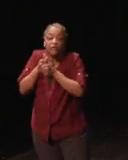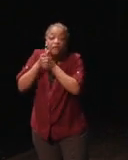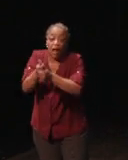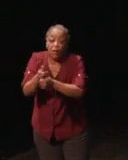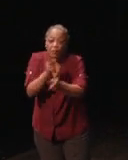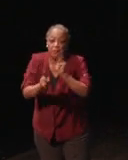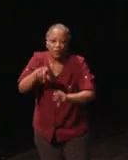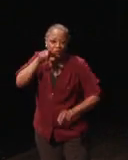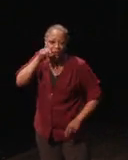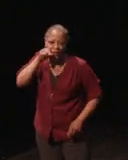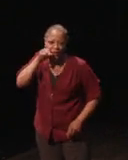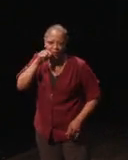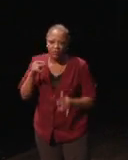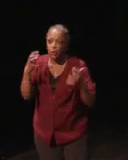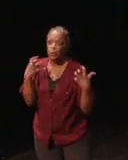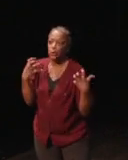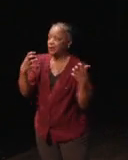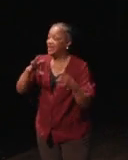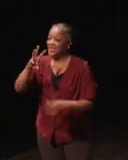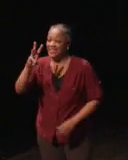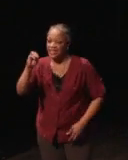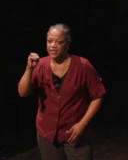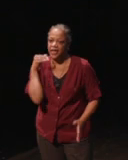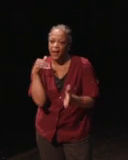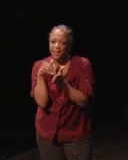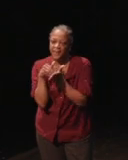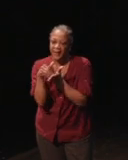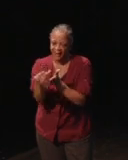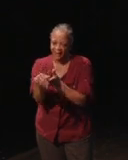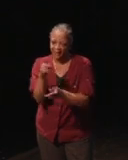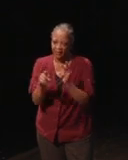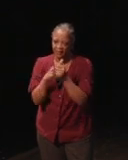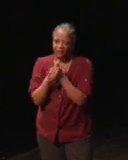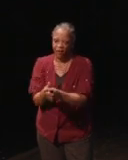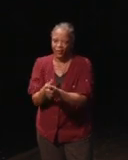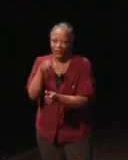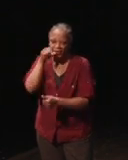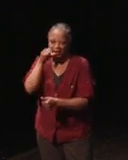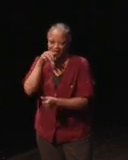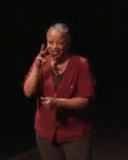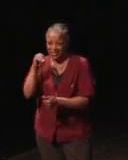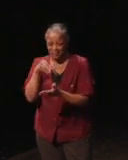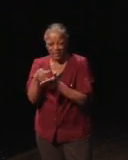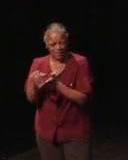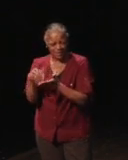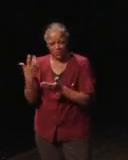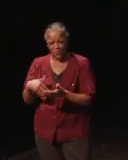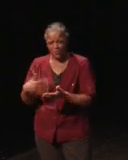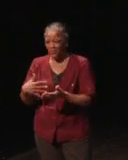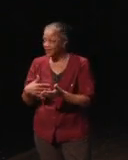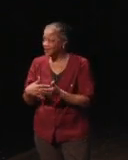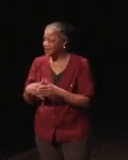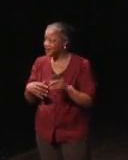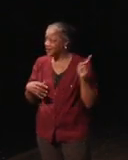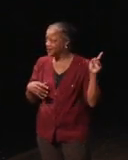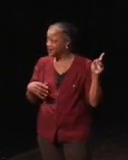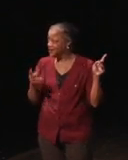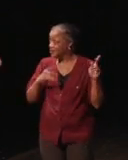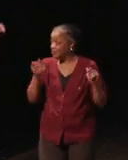She has an audience of 60 million followers. Just like the people in the room who are involved in accuracy will understand the importance of this.